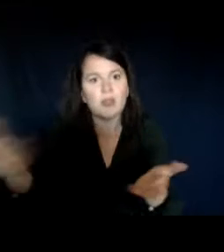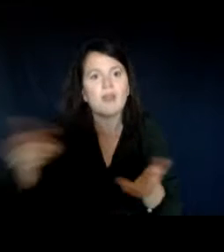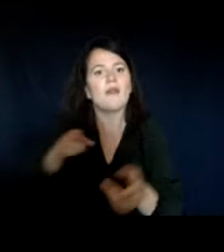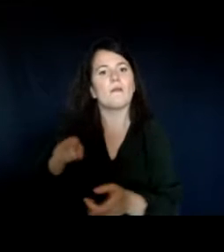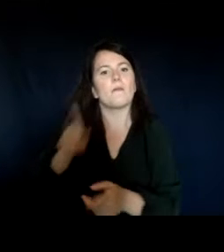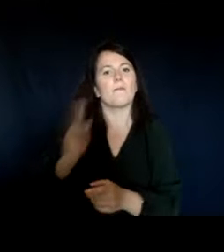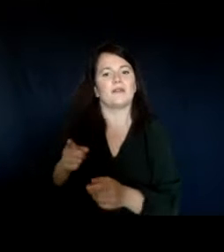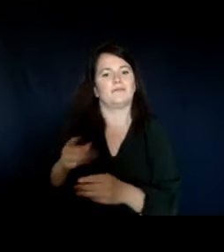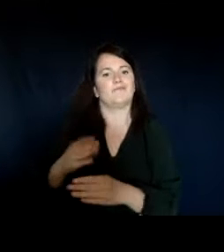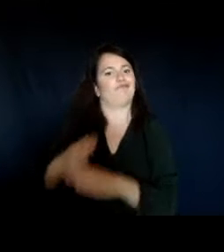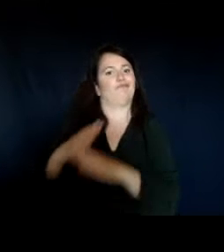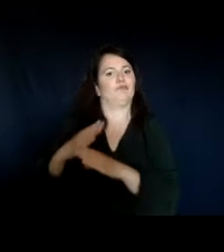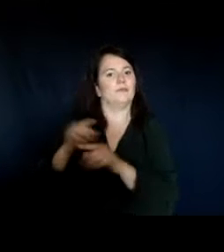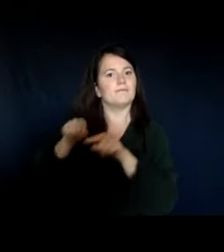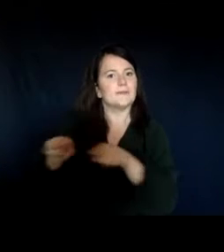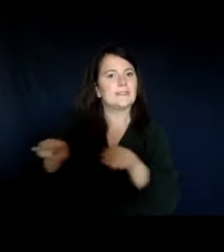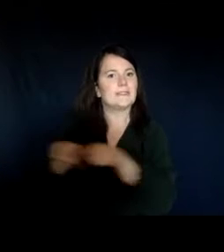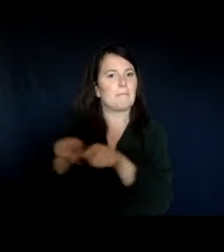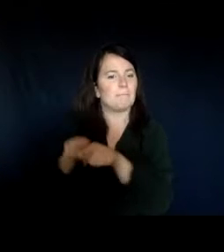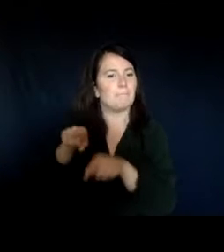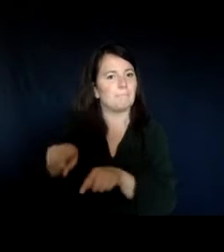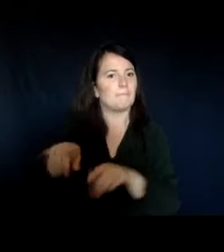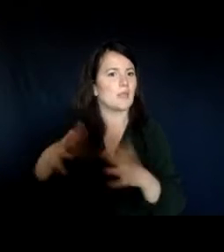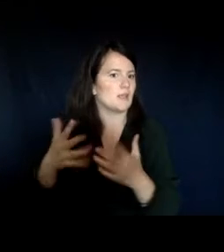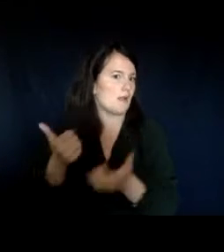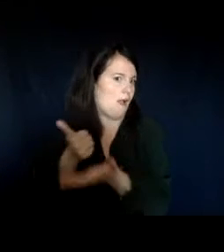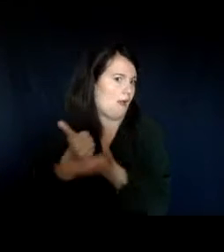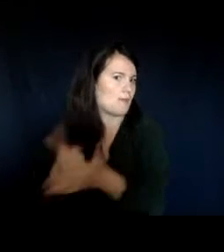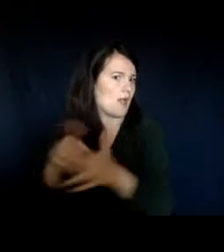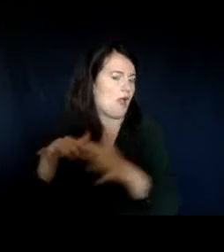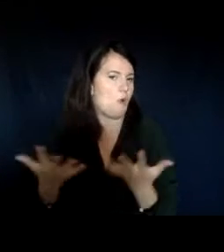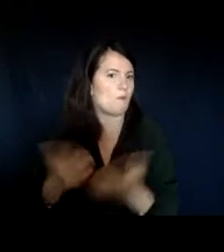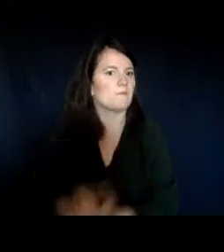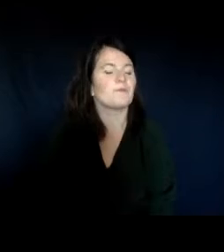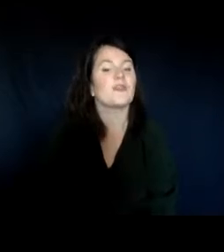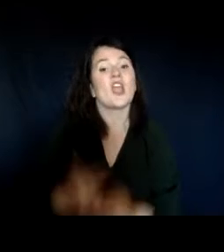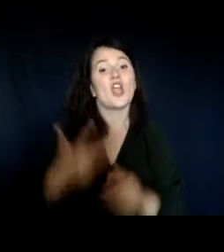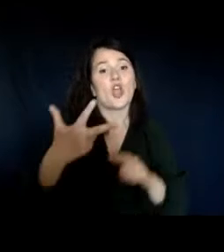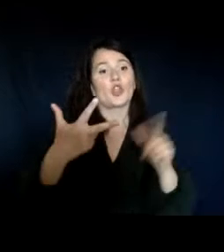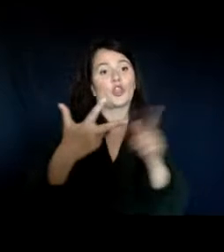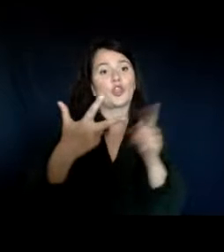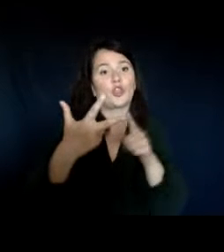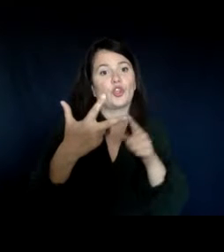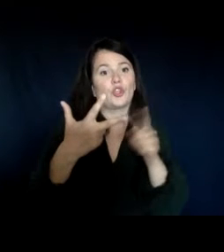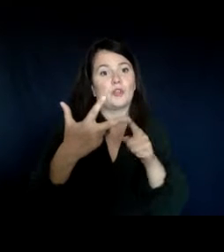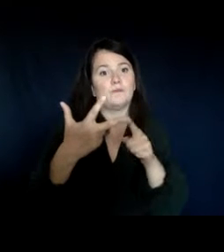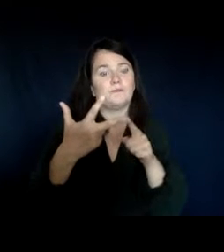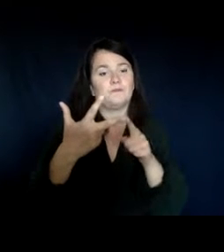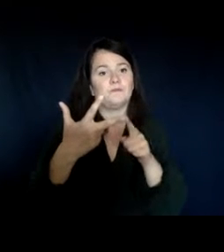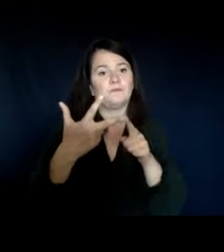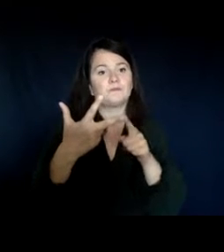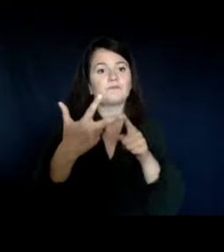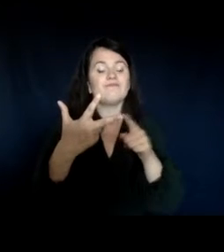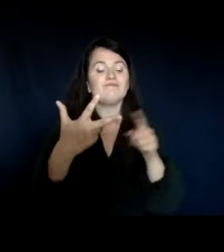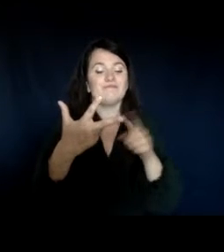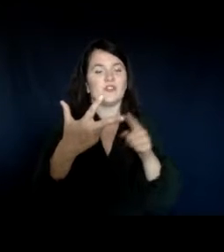The third element that is very important to keep in mind is the provision of further flexibility and liquidity.